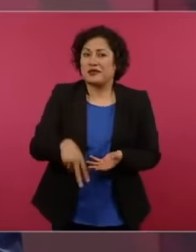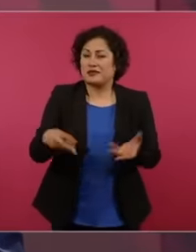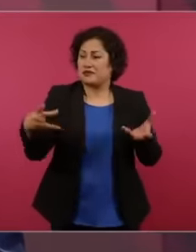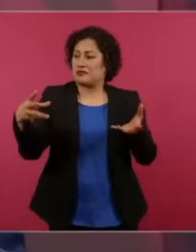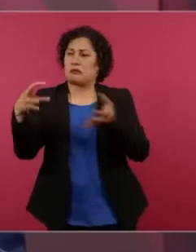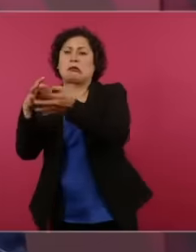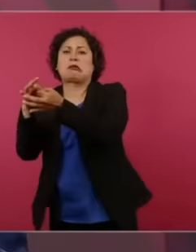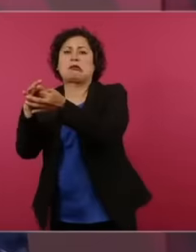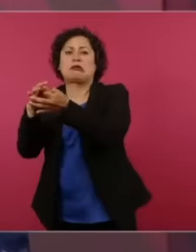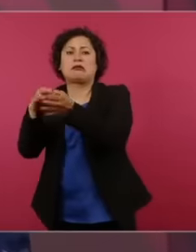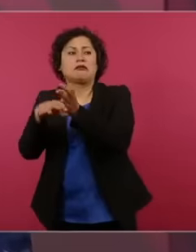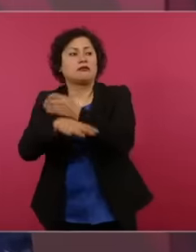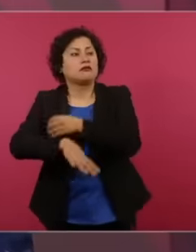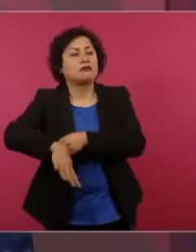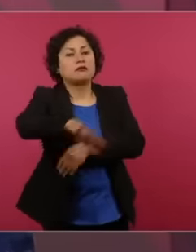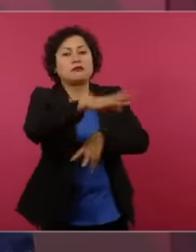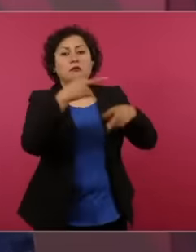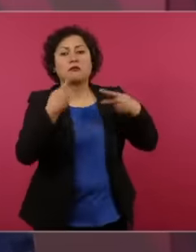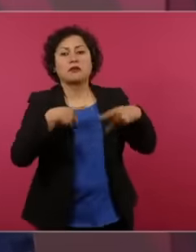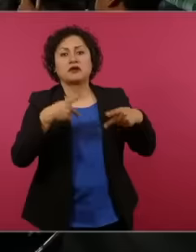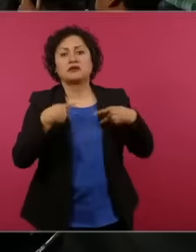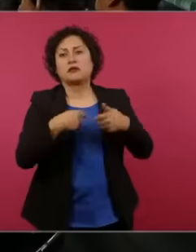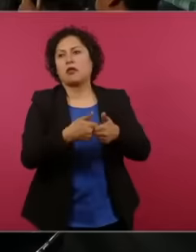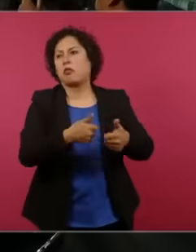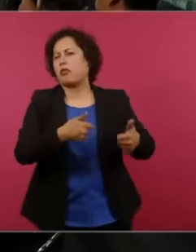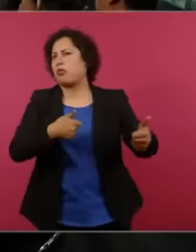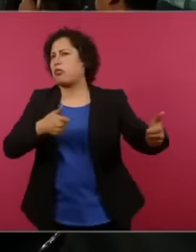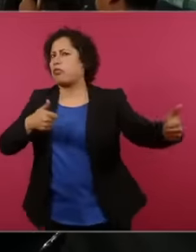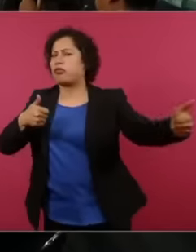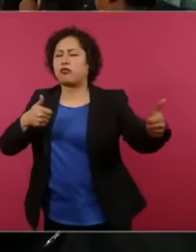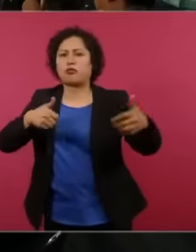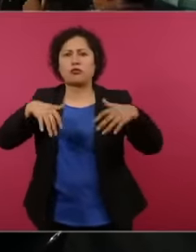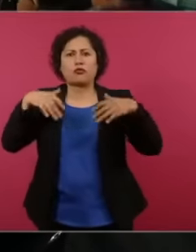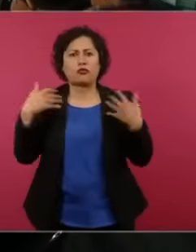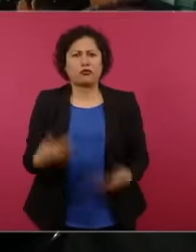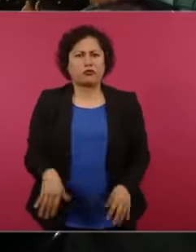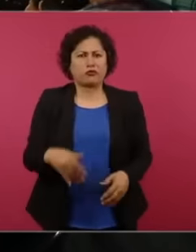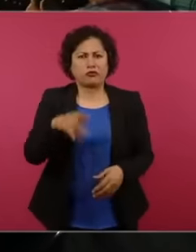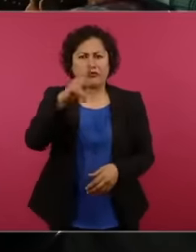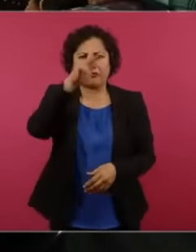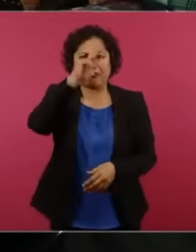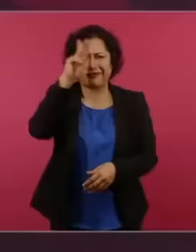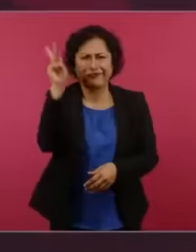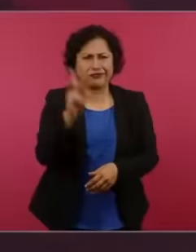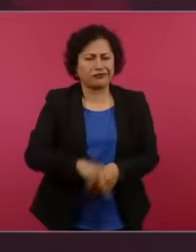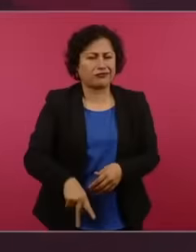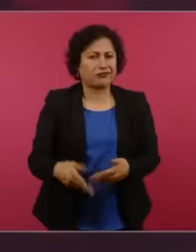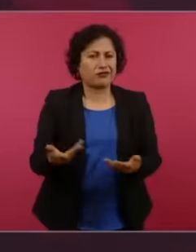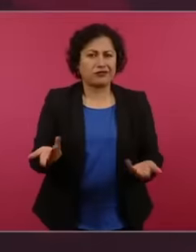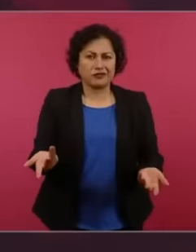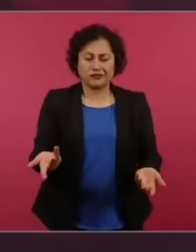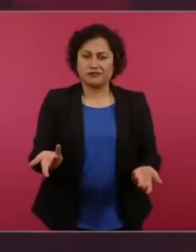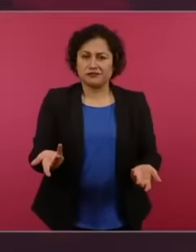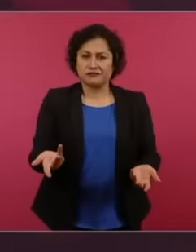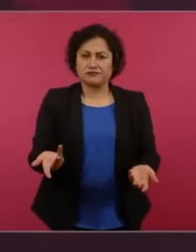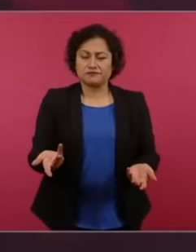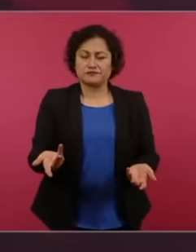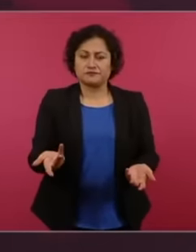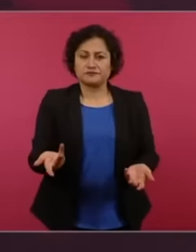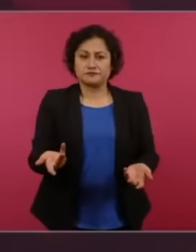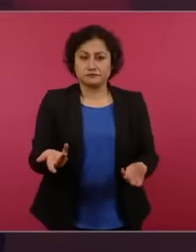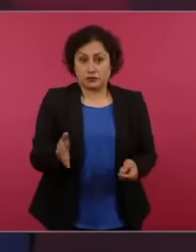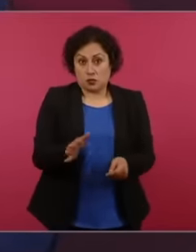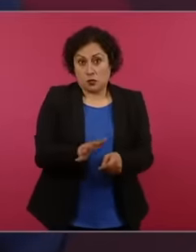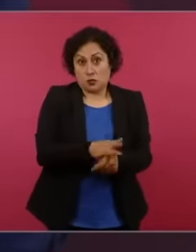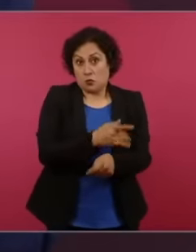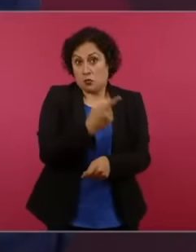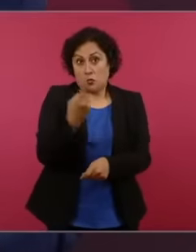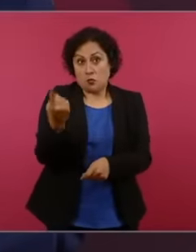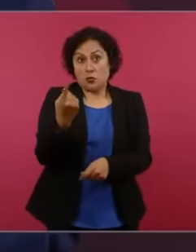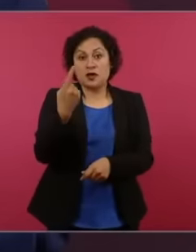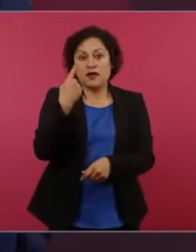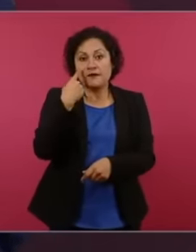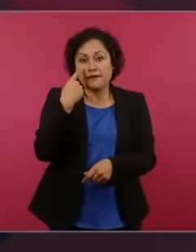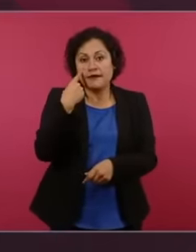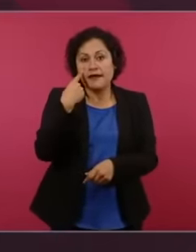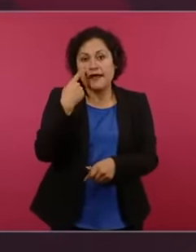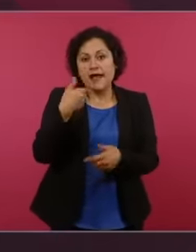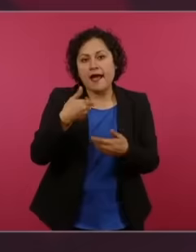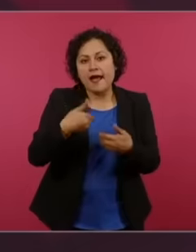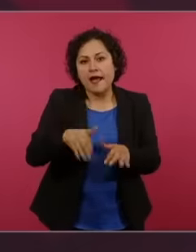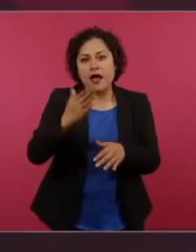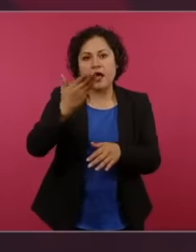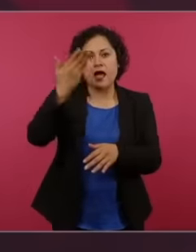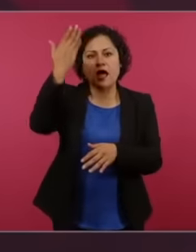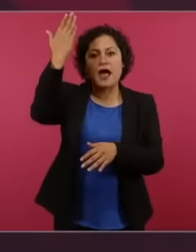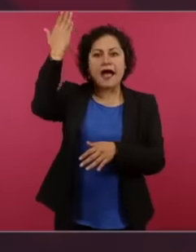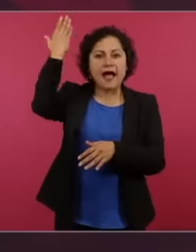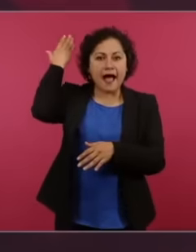people like never before because before, well, they did take into account, not the